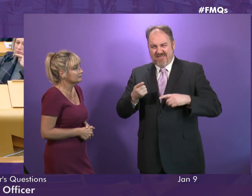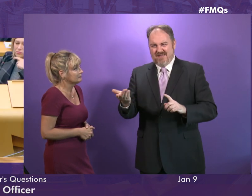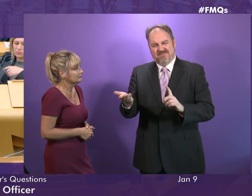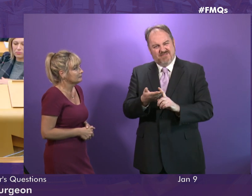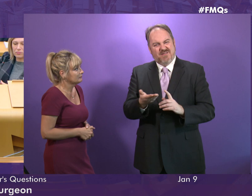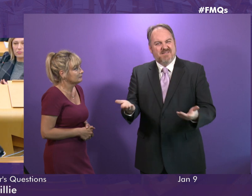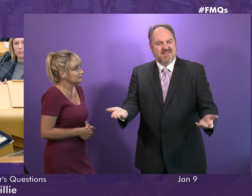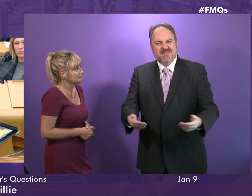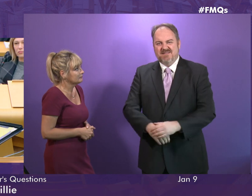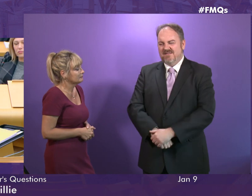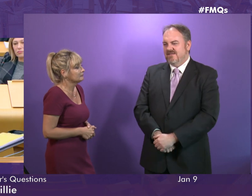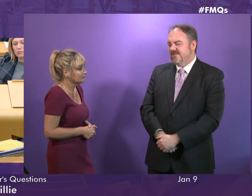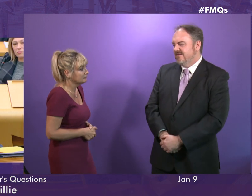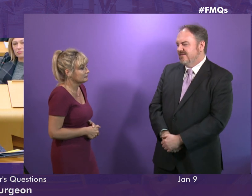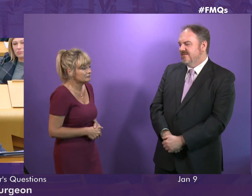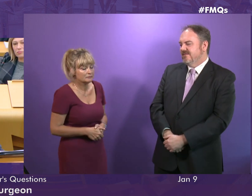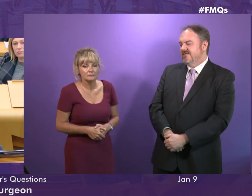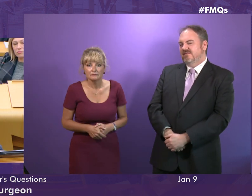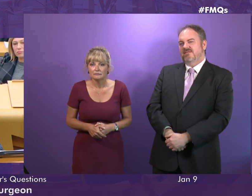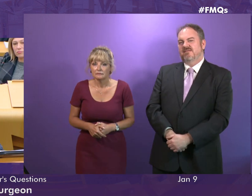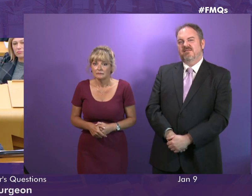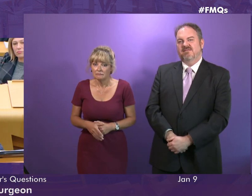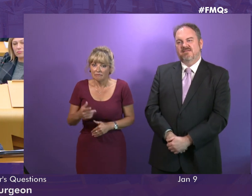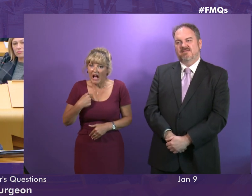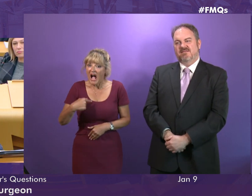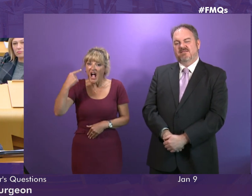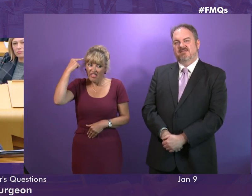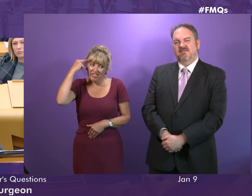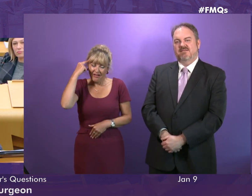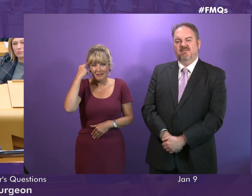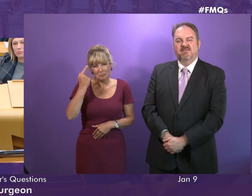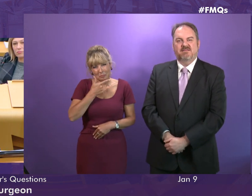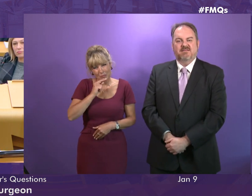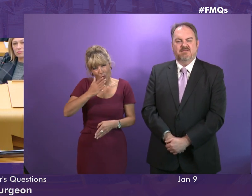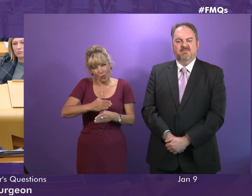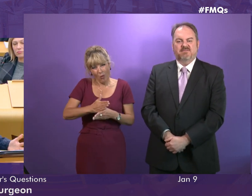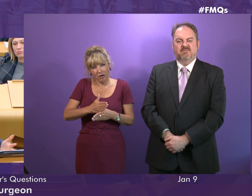The First Minister (Nicola Sturgeon): Shop workers deserve a festive break such